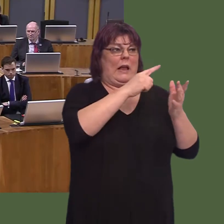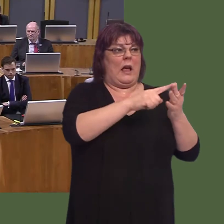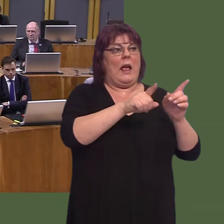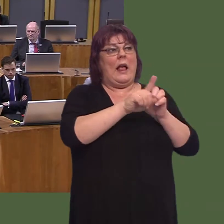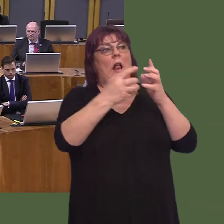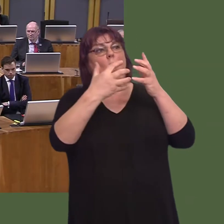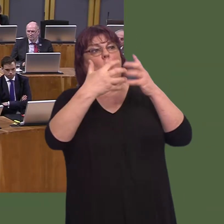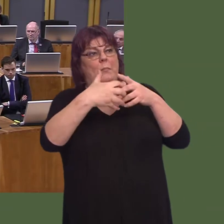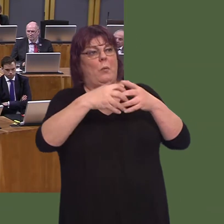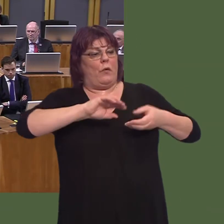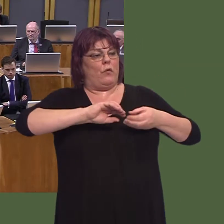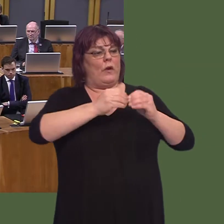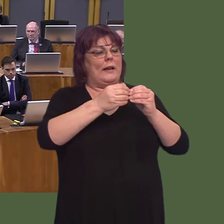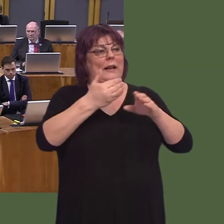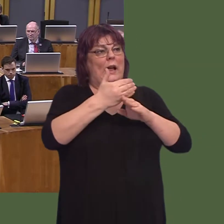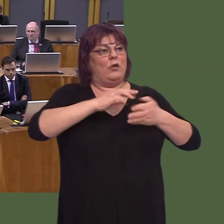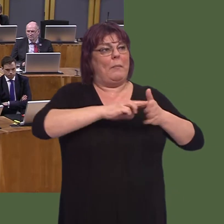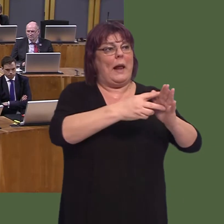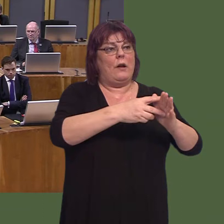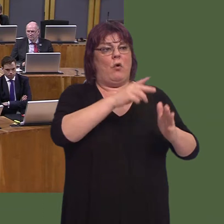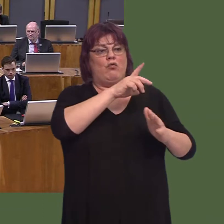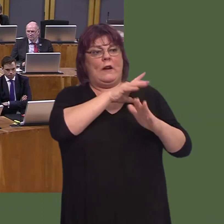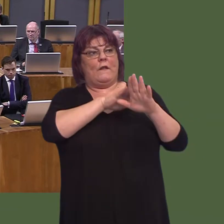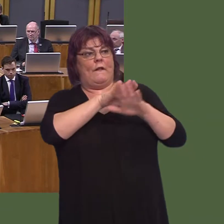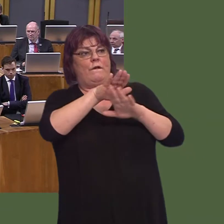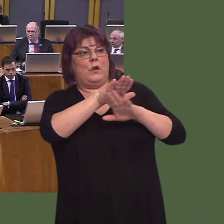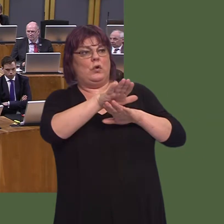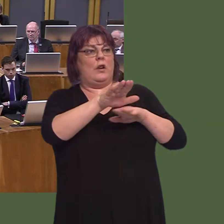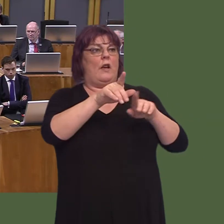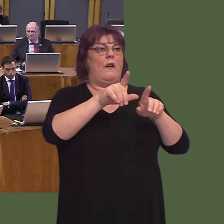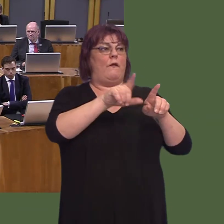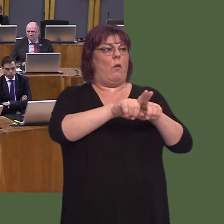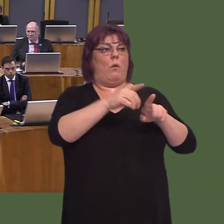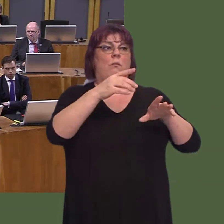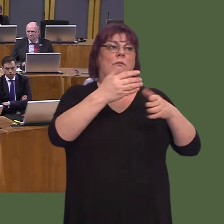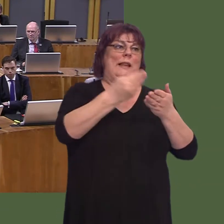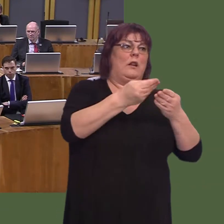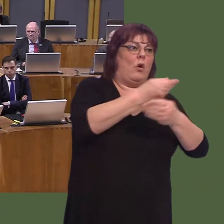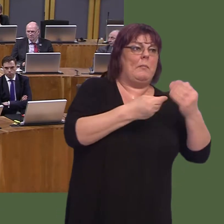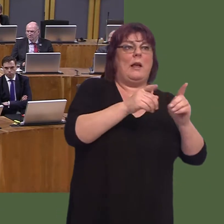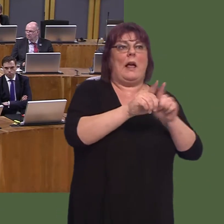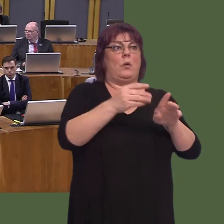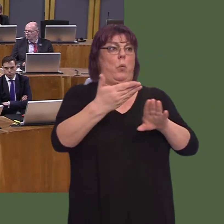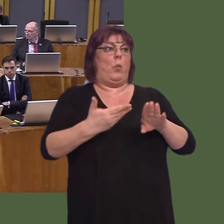our investment to support businesses to prepare for the challenges of tomorrow and futureproofing our economy and workforce. Lee Waters AM: Thank you, First Minister.